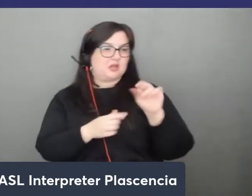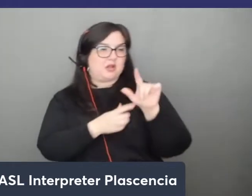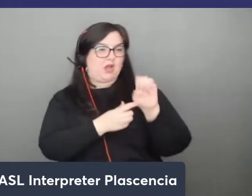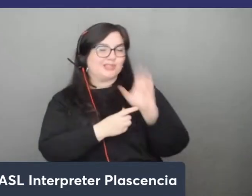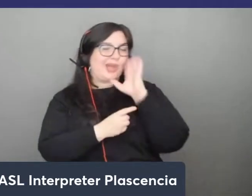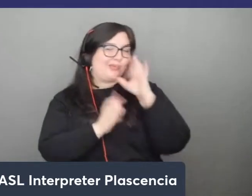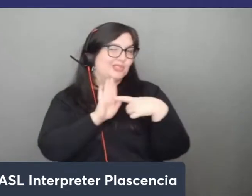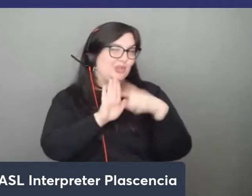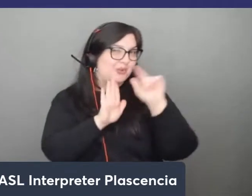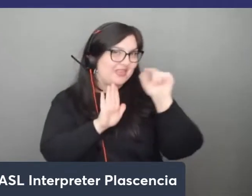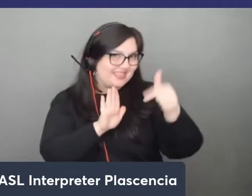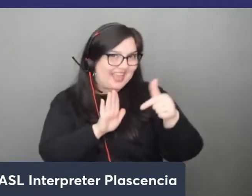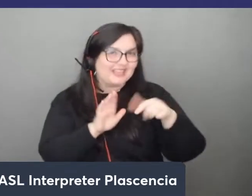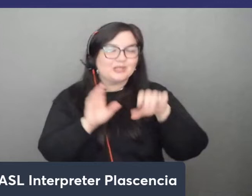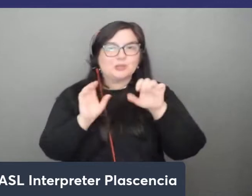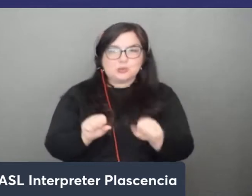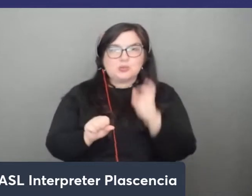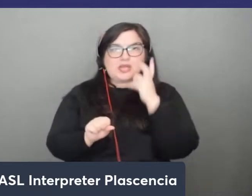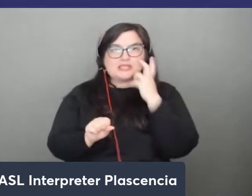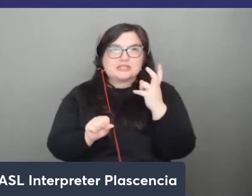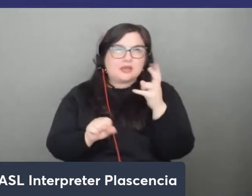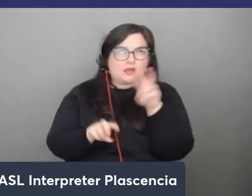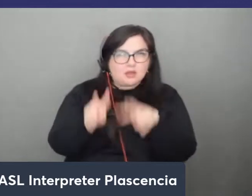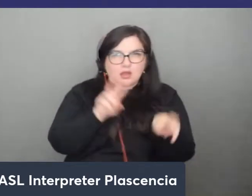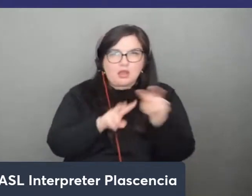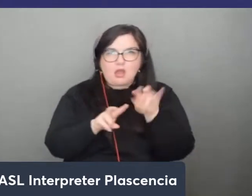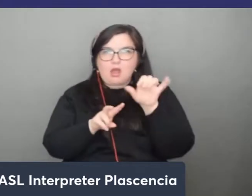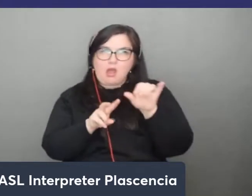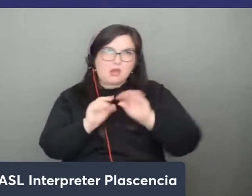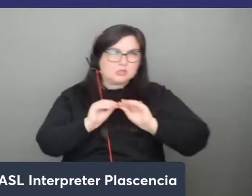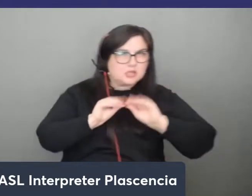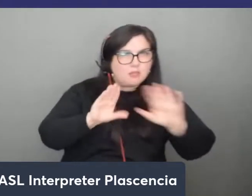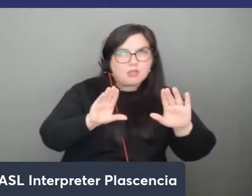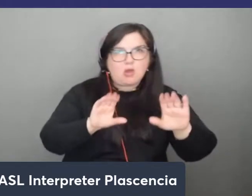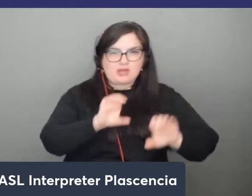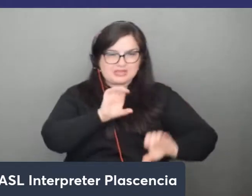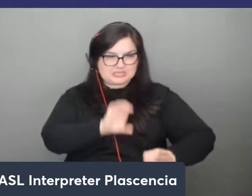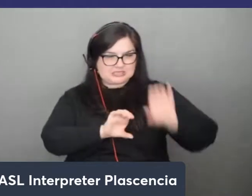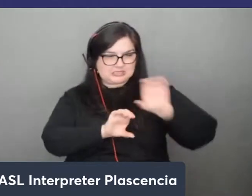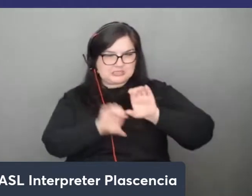what is deployed as part of each of the stacks, what is happening behind the scenes?